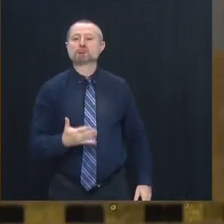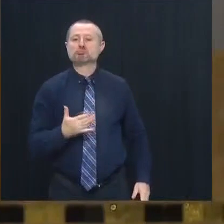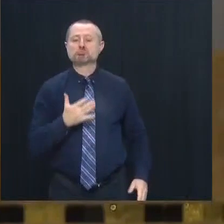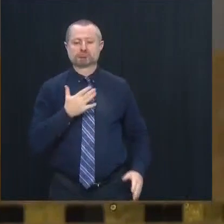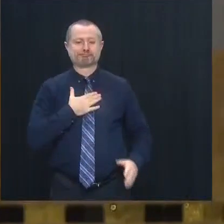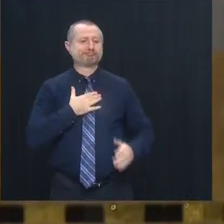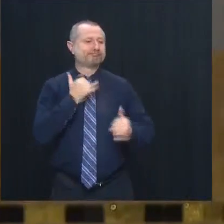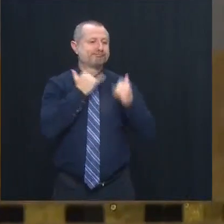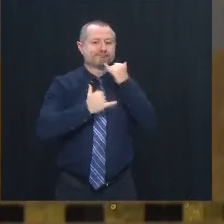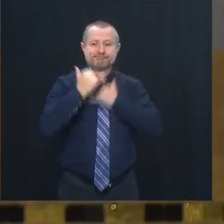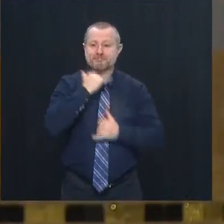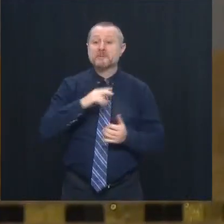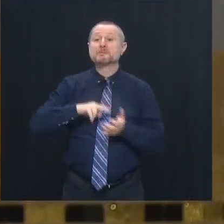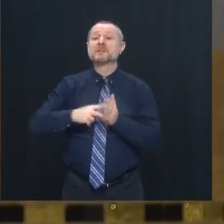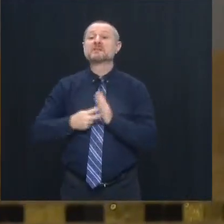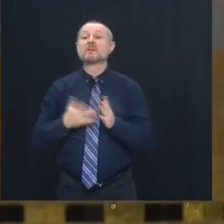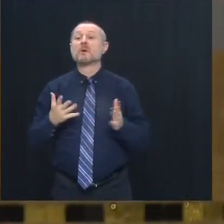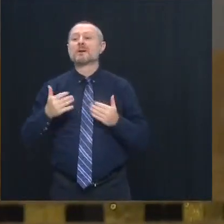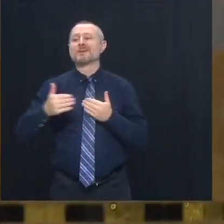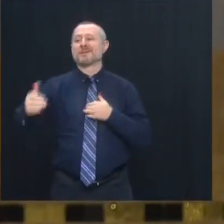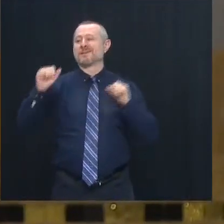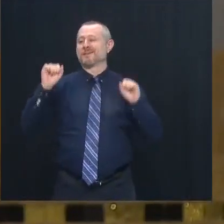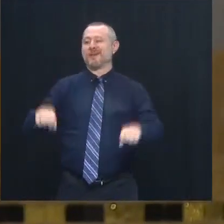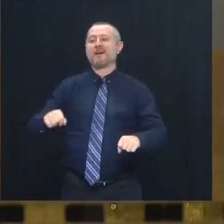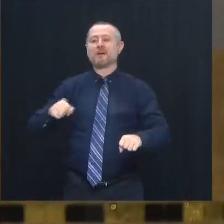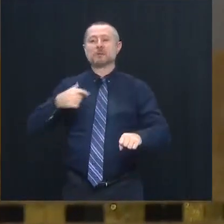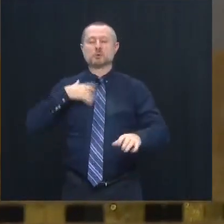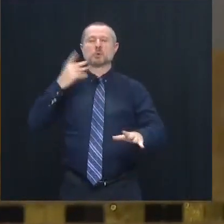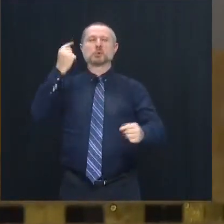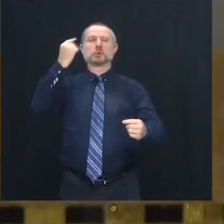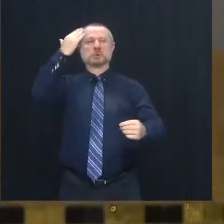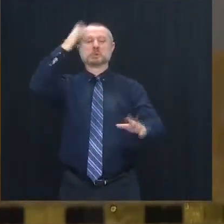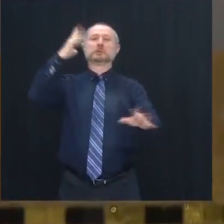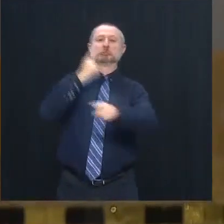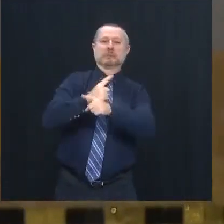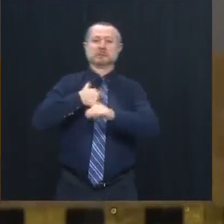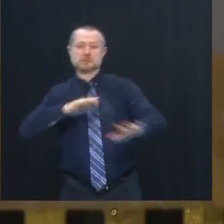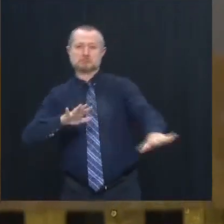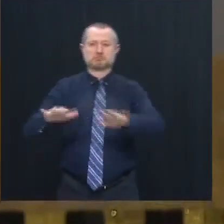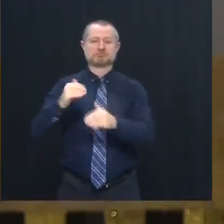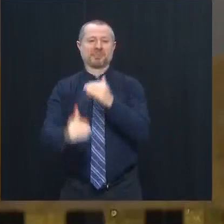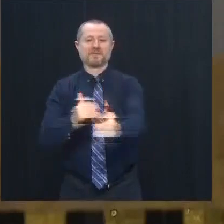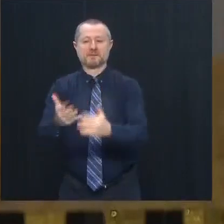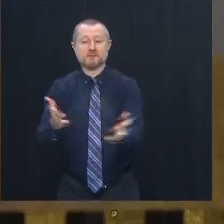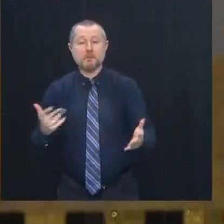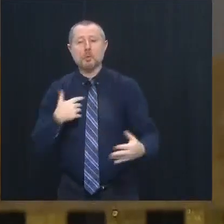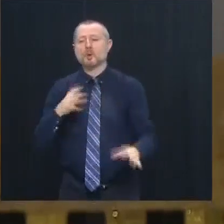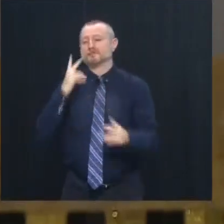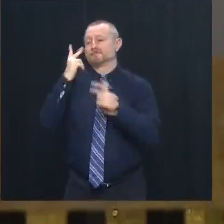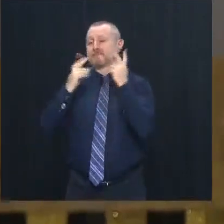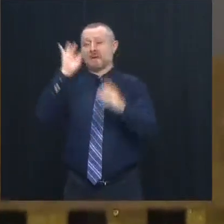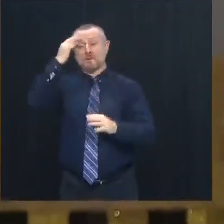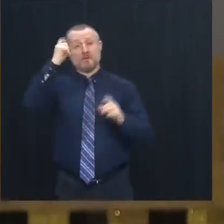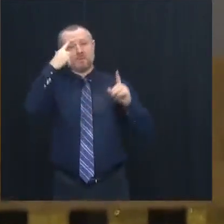ARE SECURE, WE MUST NOW ACKNOWLEDGE THE UGLINESS AND CORRECT IT AS WE GO FORWARD.